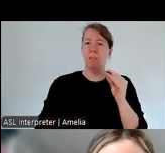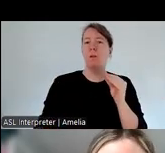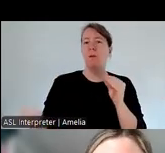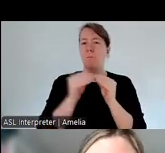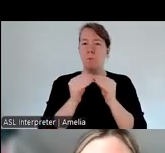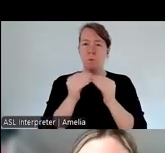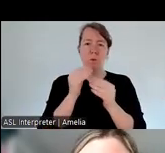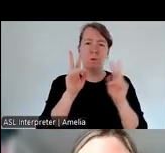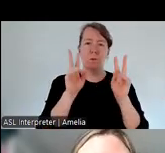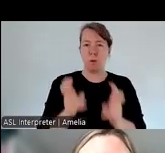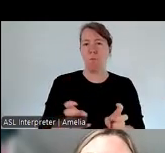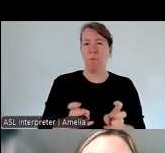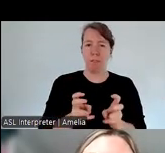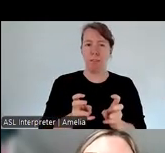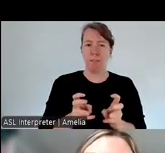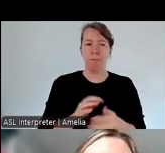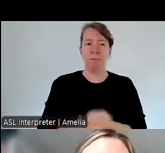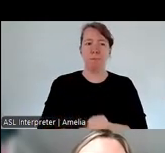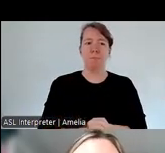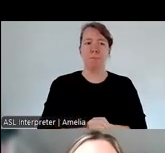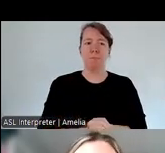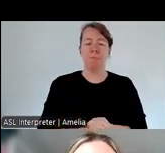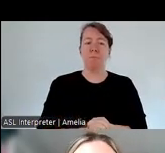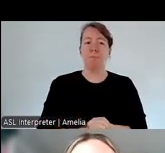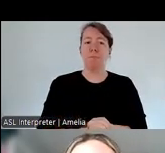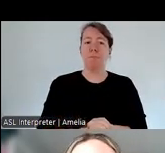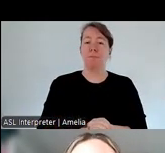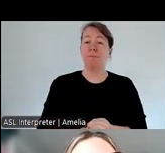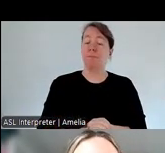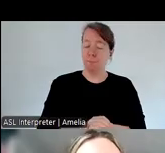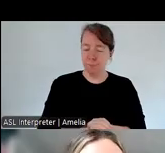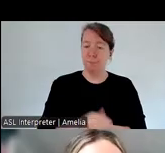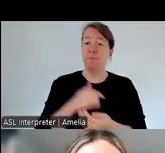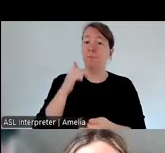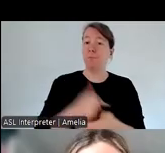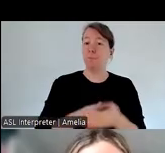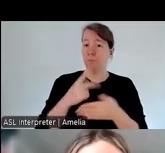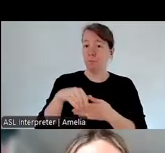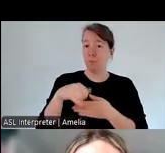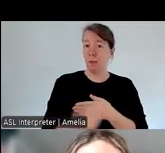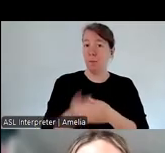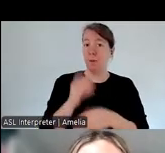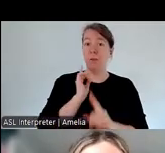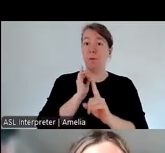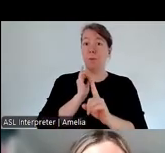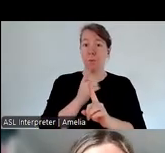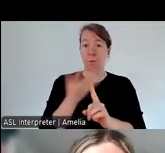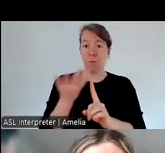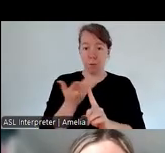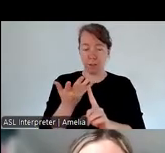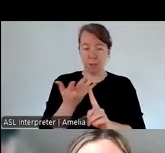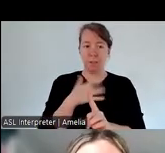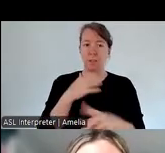So, our hope in doing this was to provide an opportunity for team